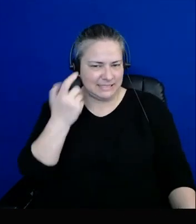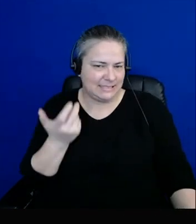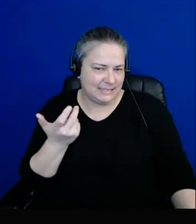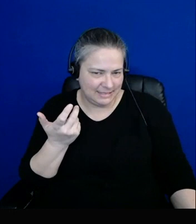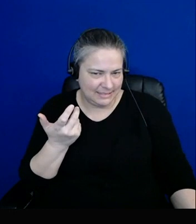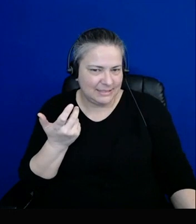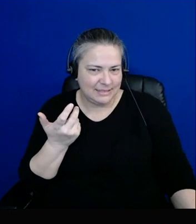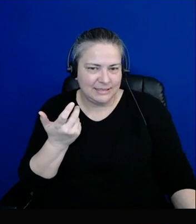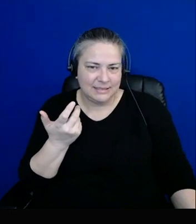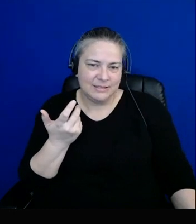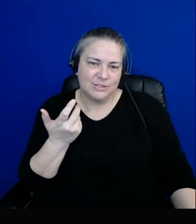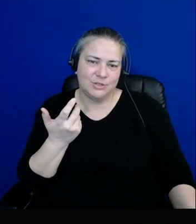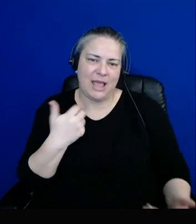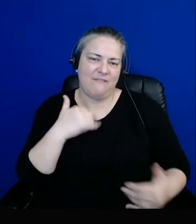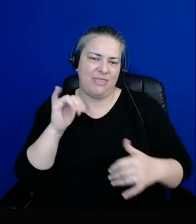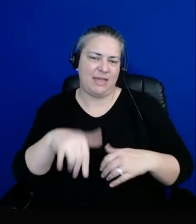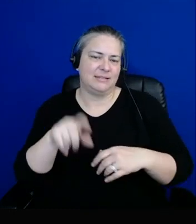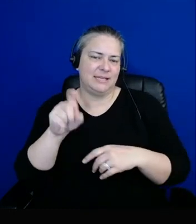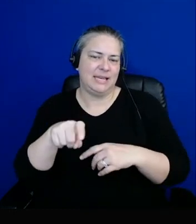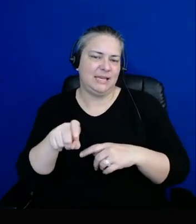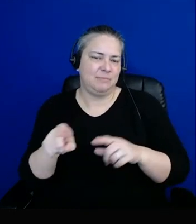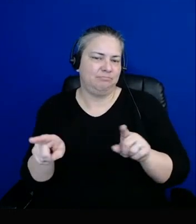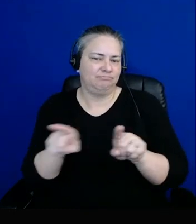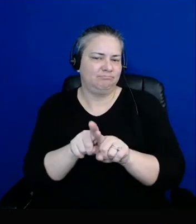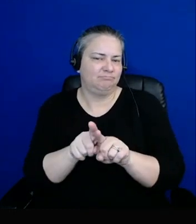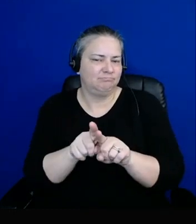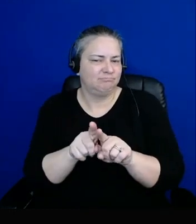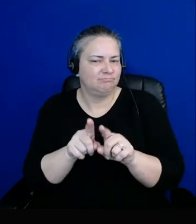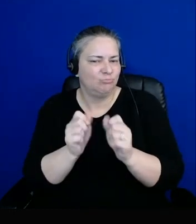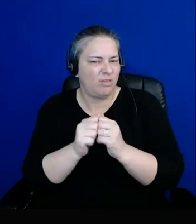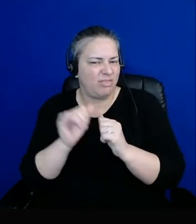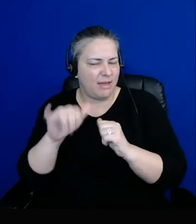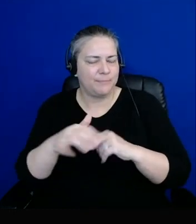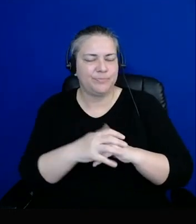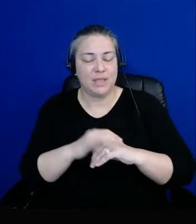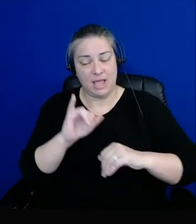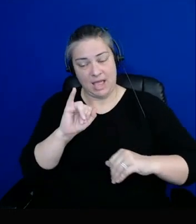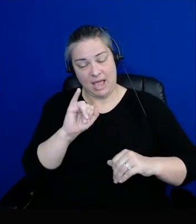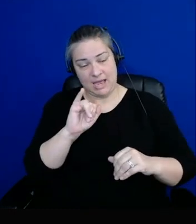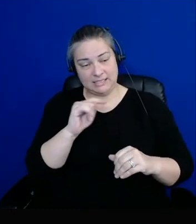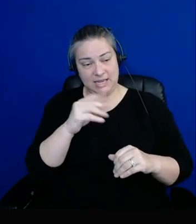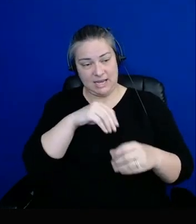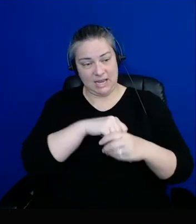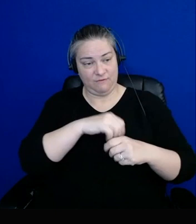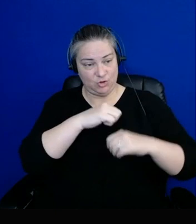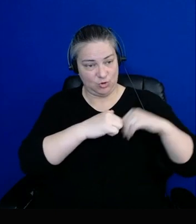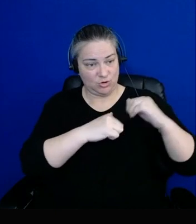with pairing with that need. On the IT and the infrastructure side, it's just as critical for game studios as